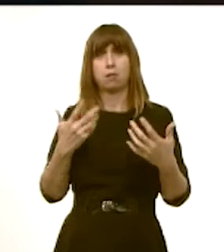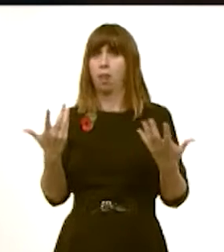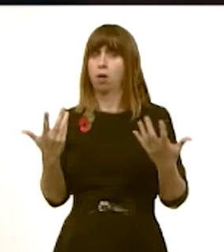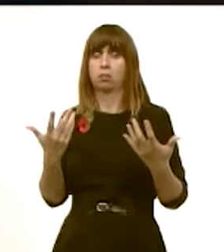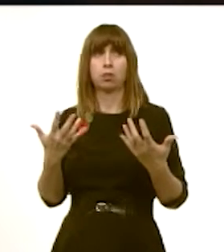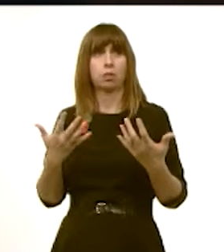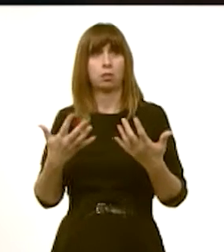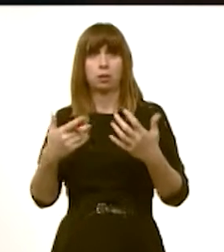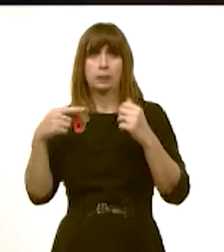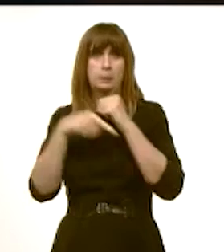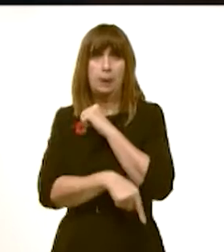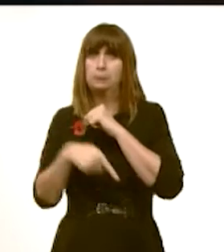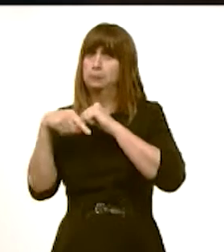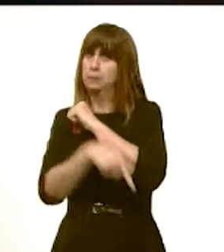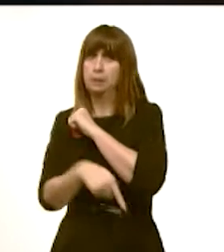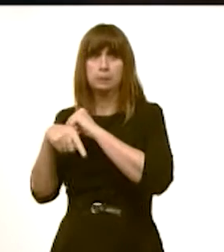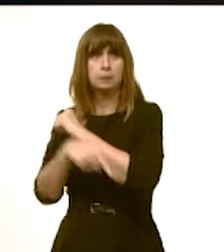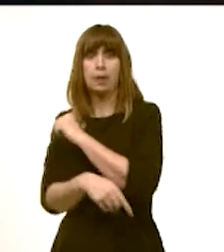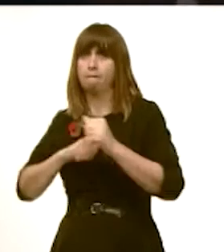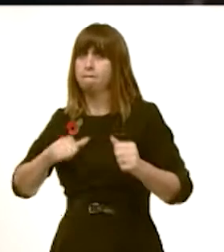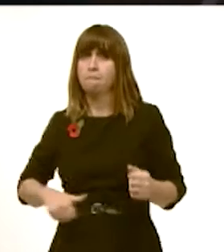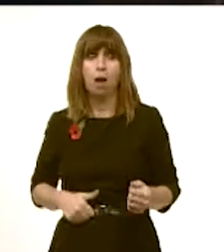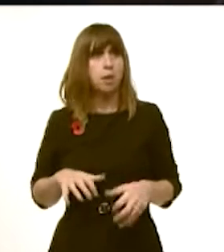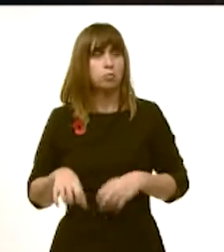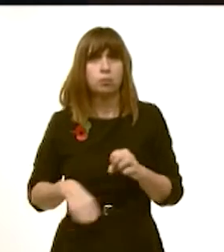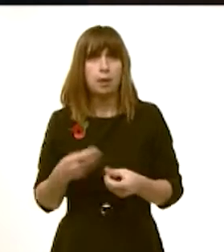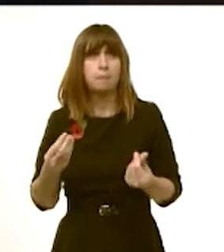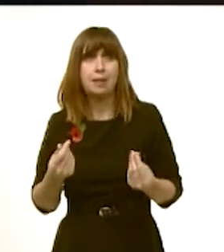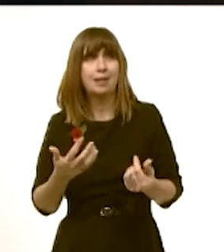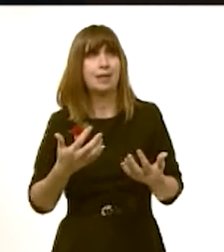there are in the farming sector at the moment, and concerns out there also amongst the banks,